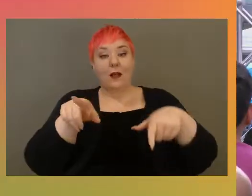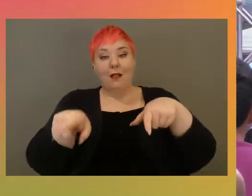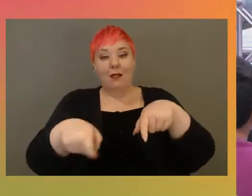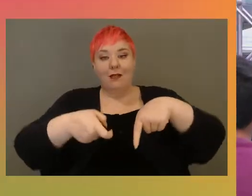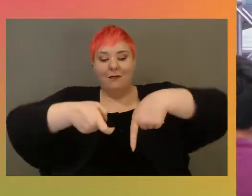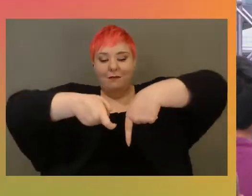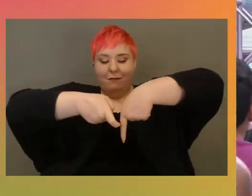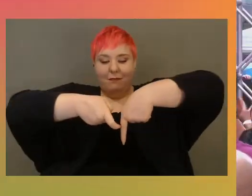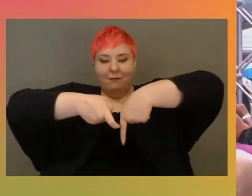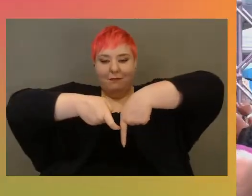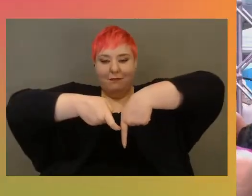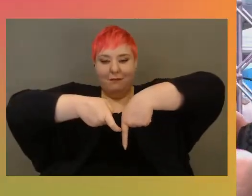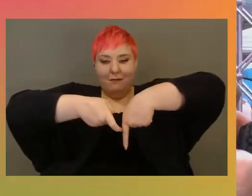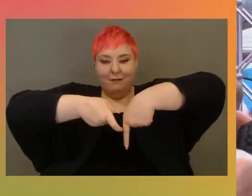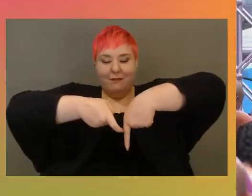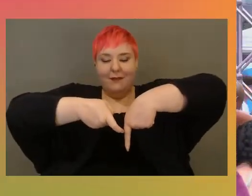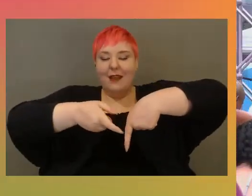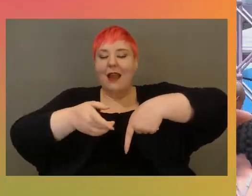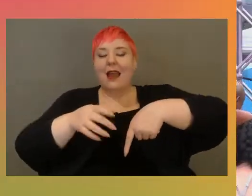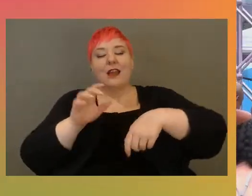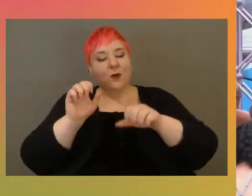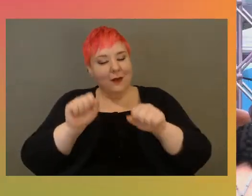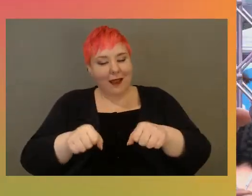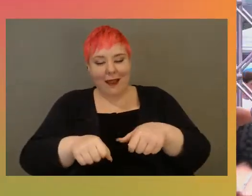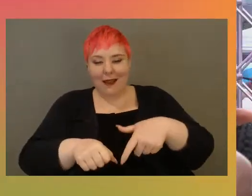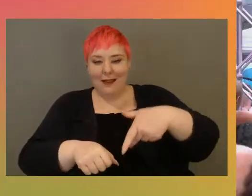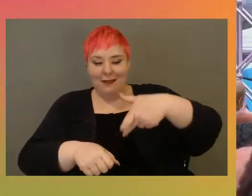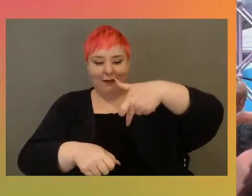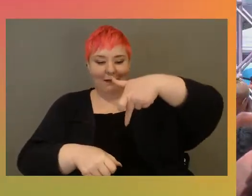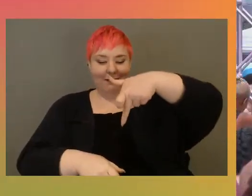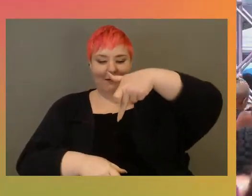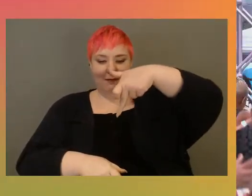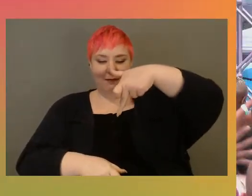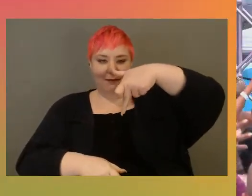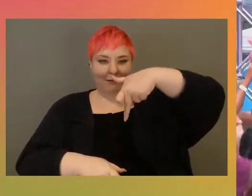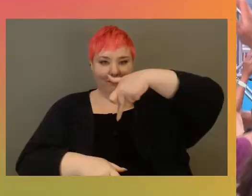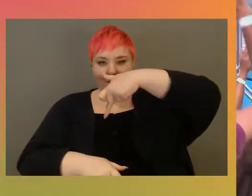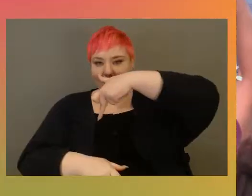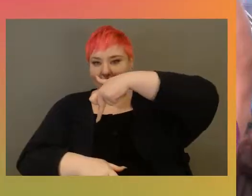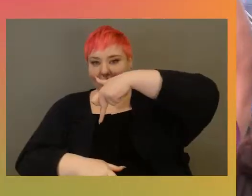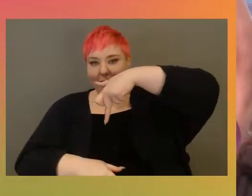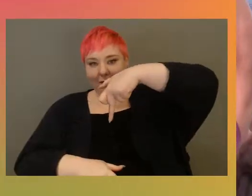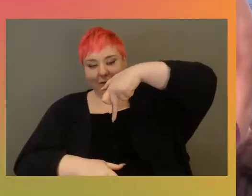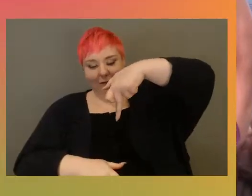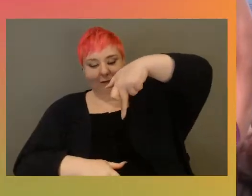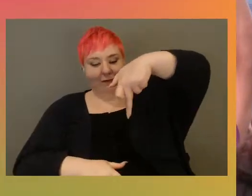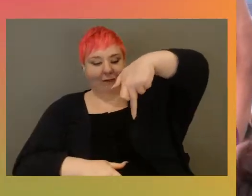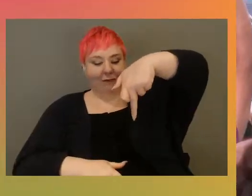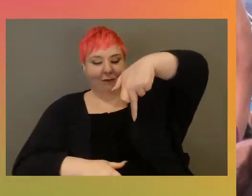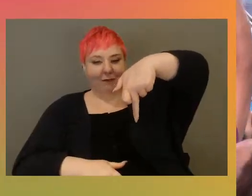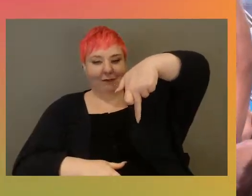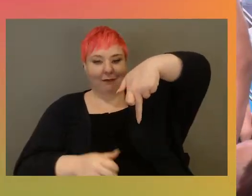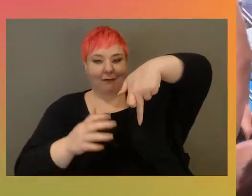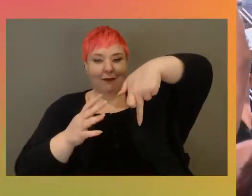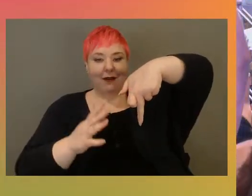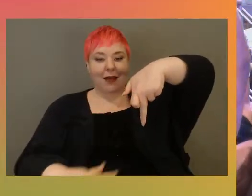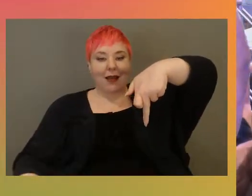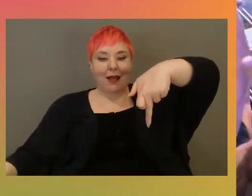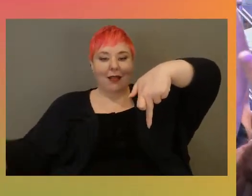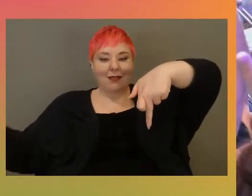TAKE A TREE POSE.